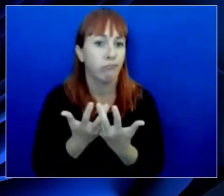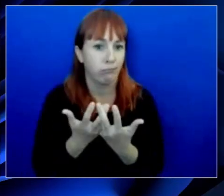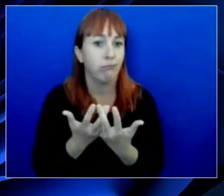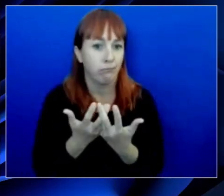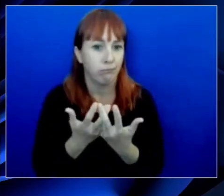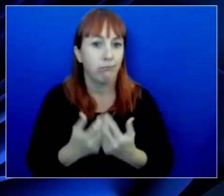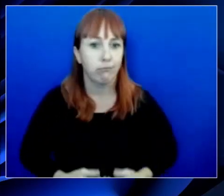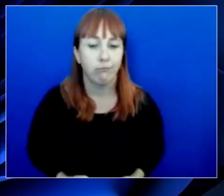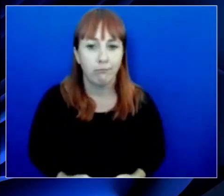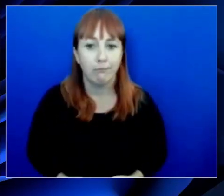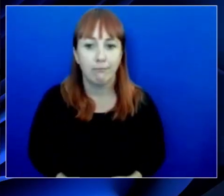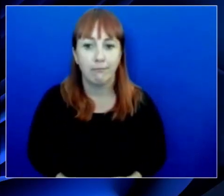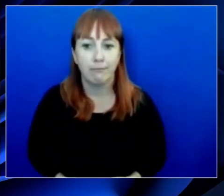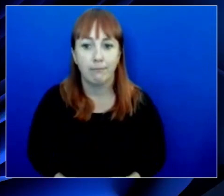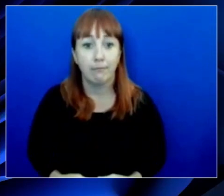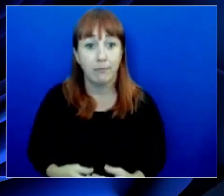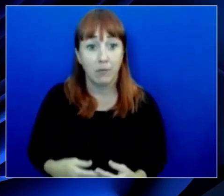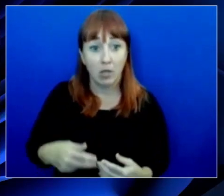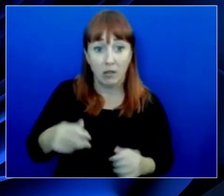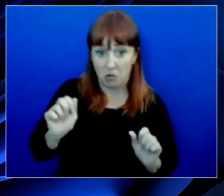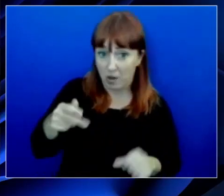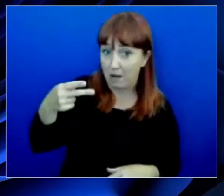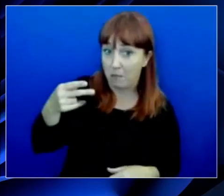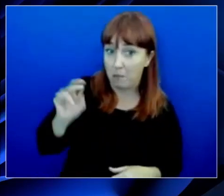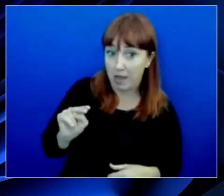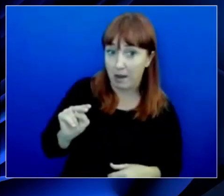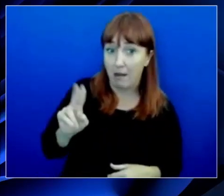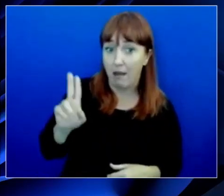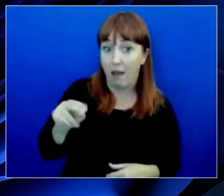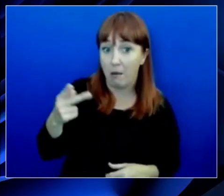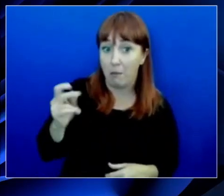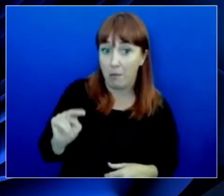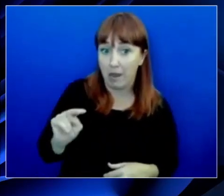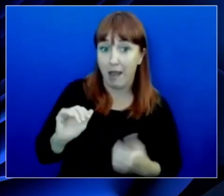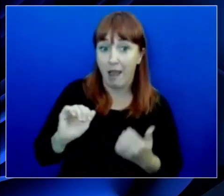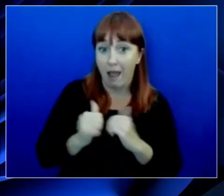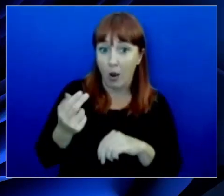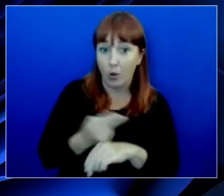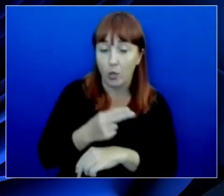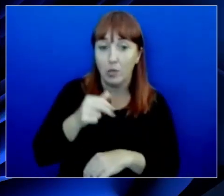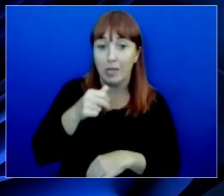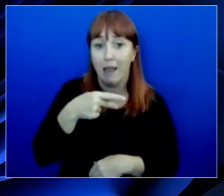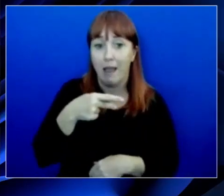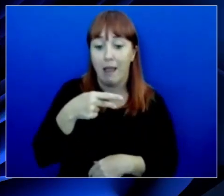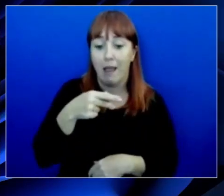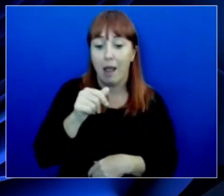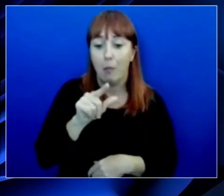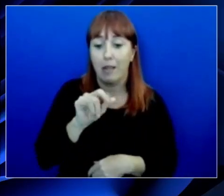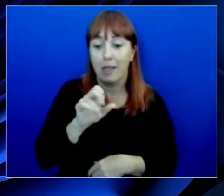And you can pin and unpin using the application key on your computer.